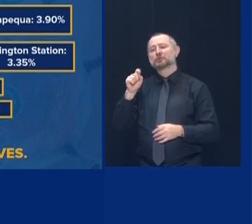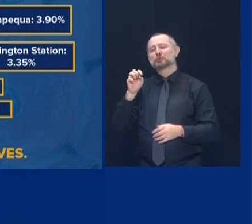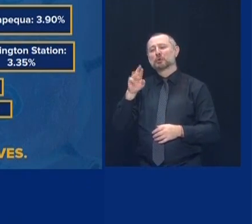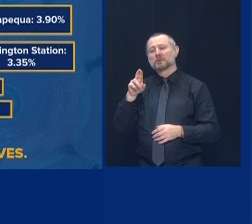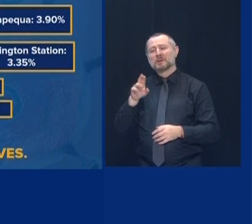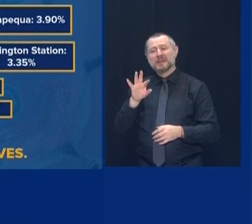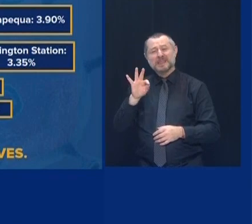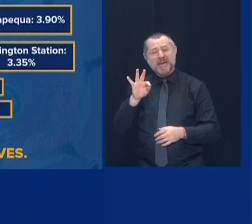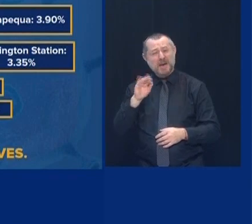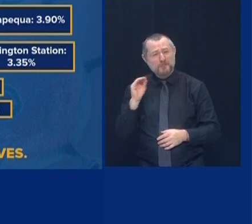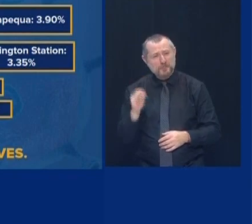WEST SENECA, 8%.